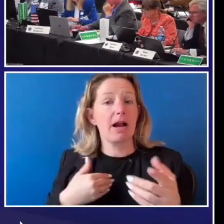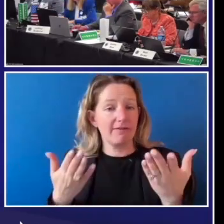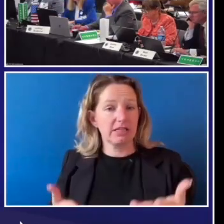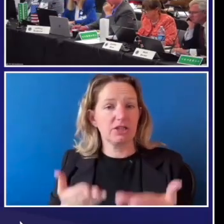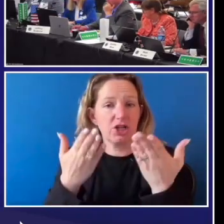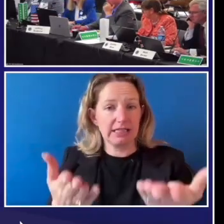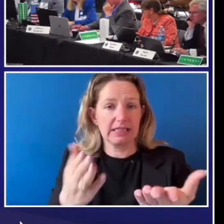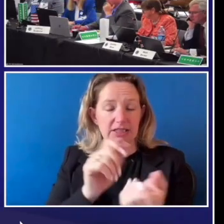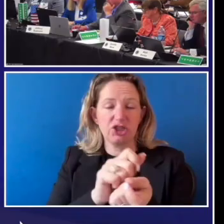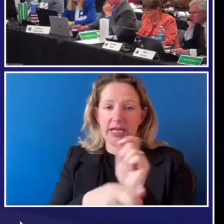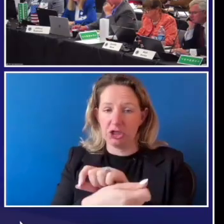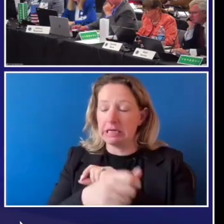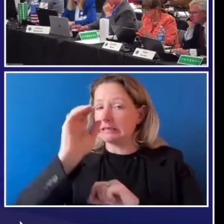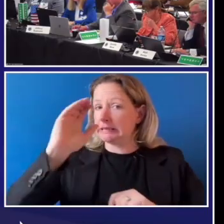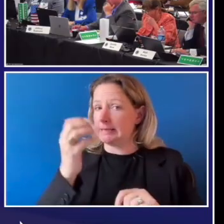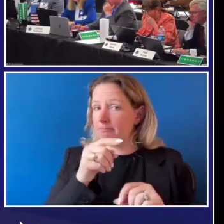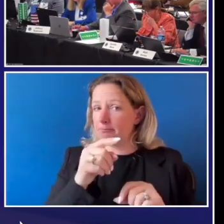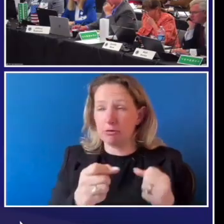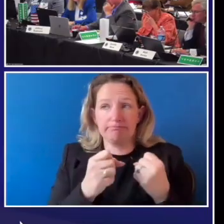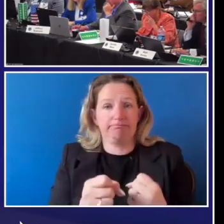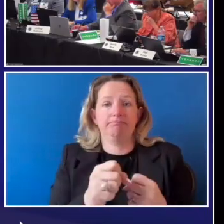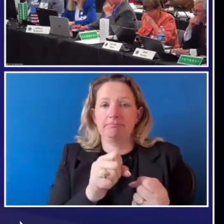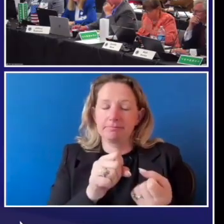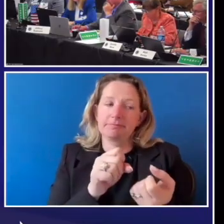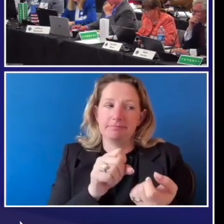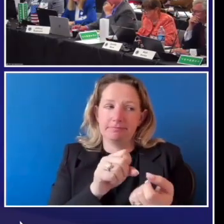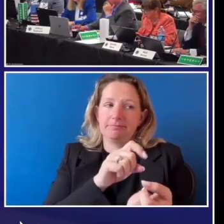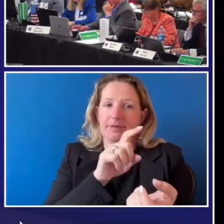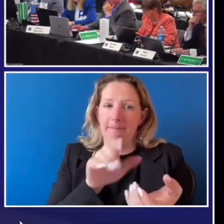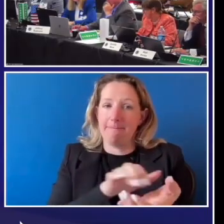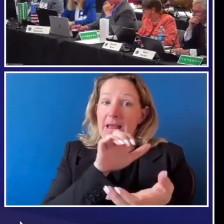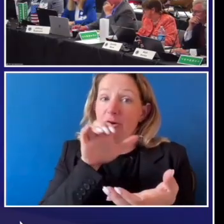but in case you want to separate. Um, here's uh, here's some language.